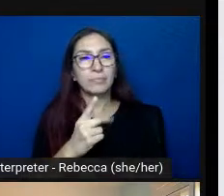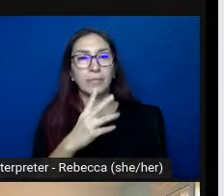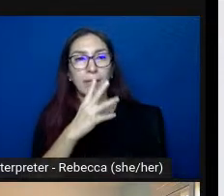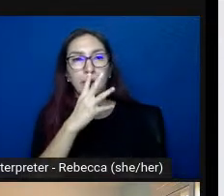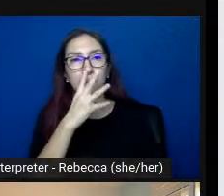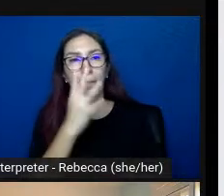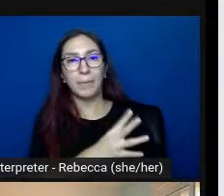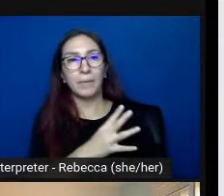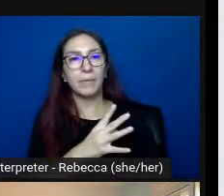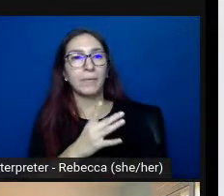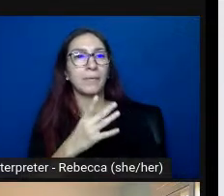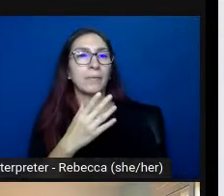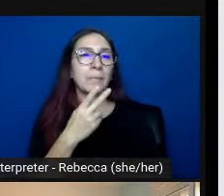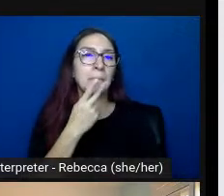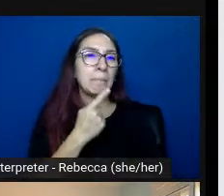they